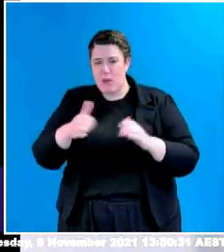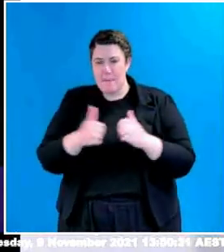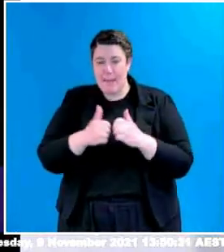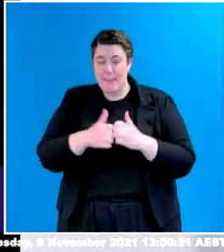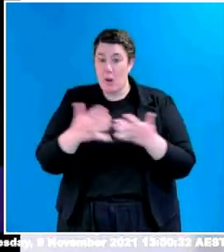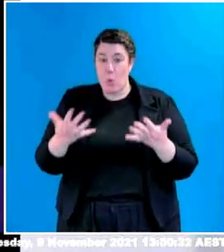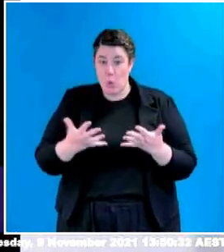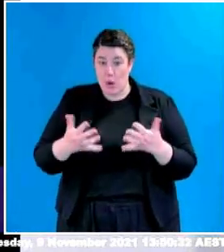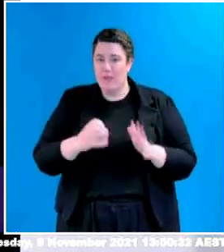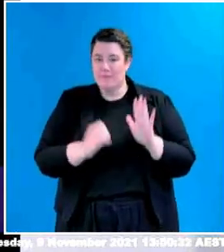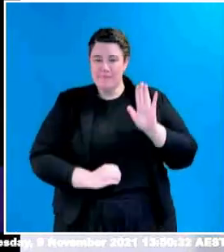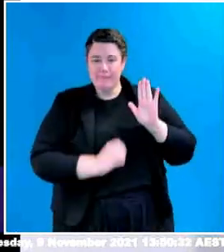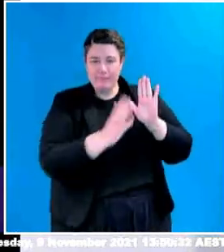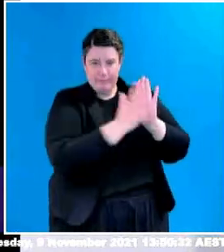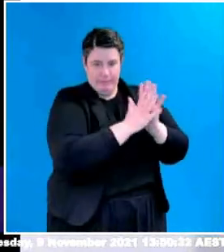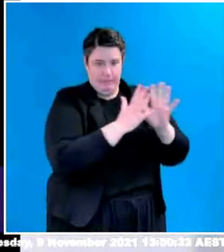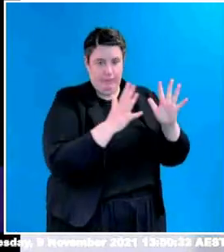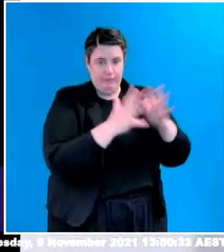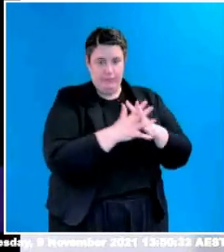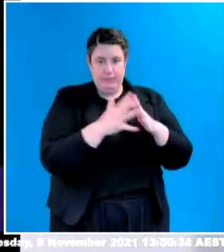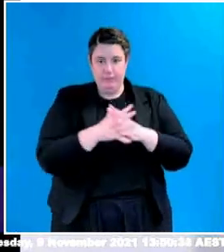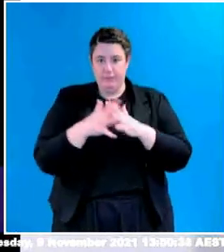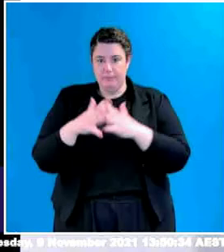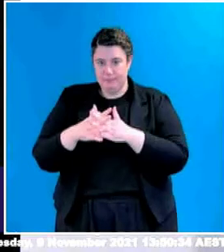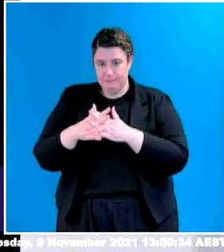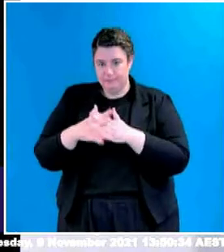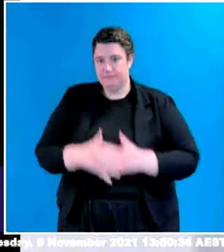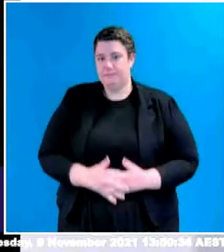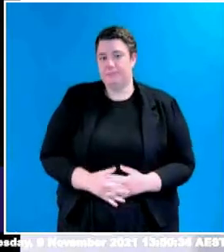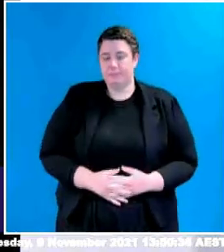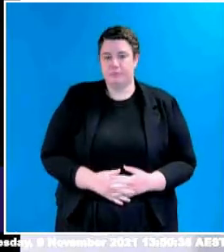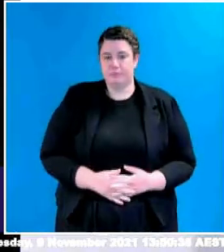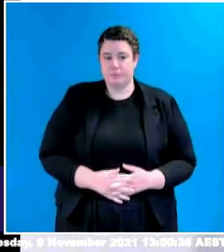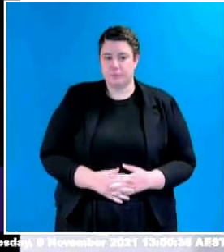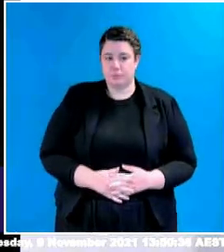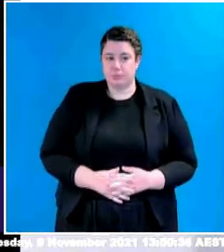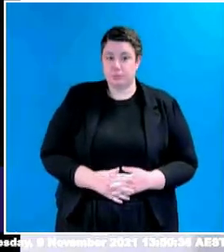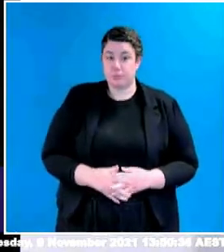In the course of preparing for this hearing, we wrote to the Australian